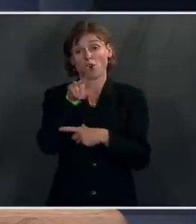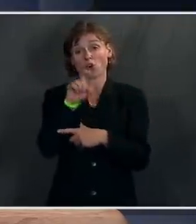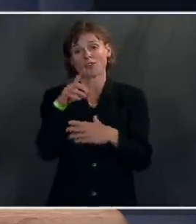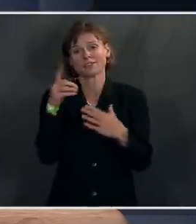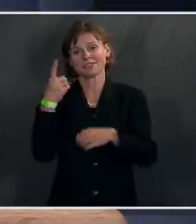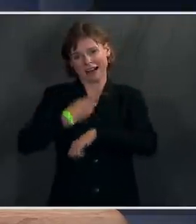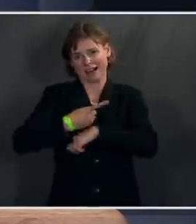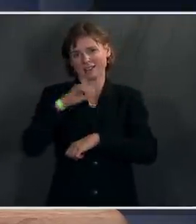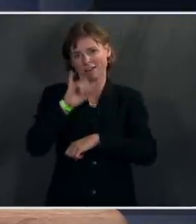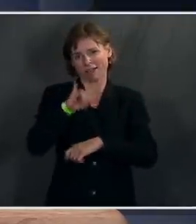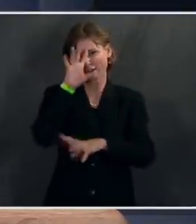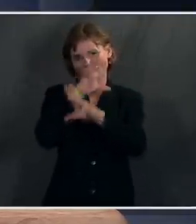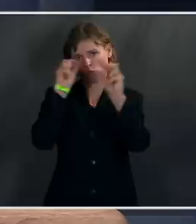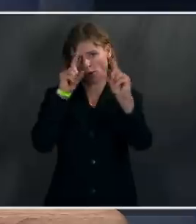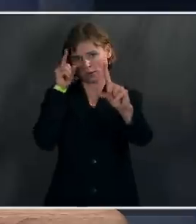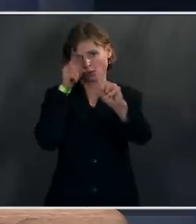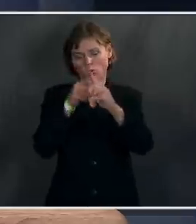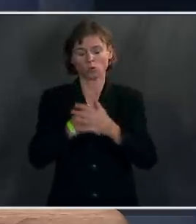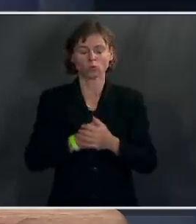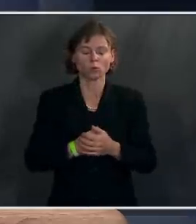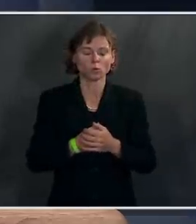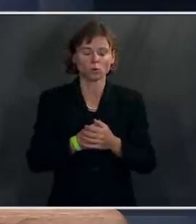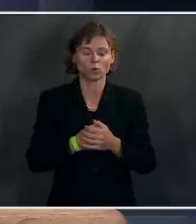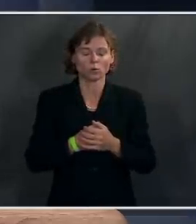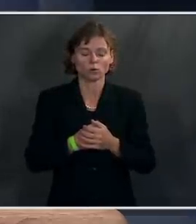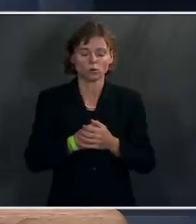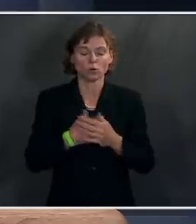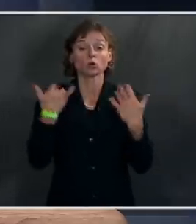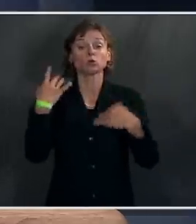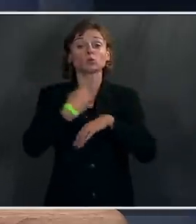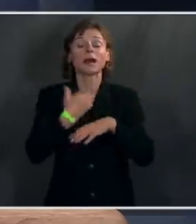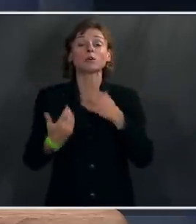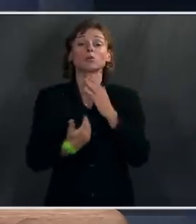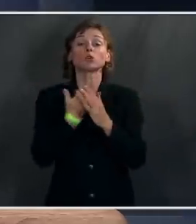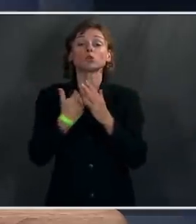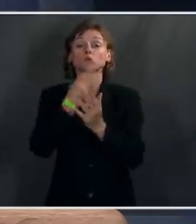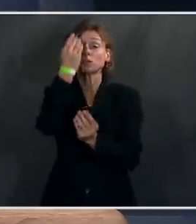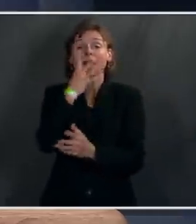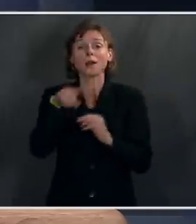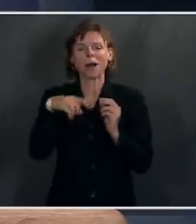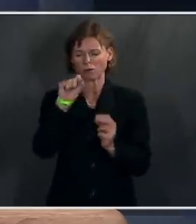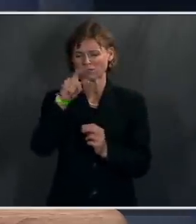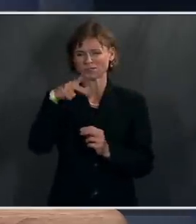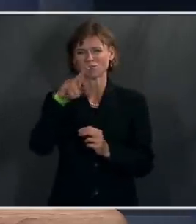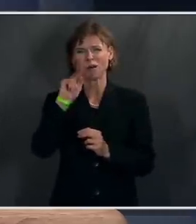The Press: Today, there was new data on the Sputnik V vaccine showing that it's quite effective.